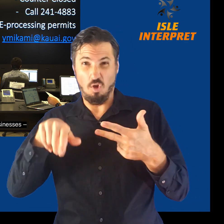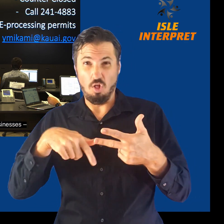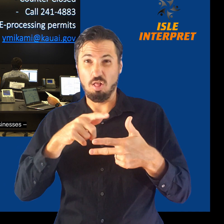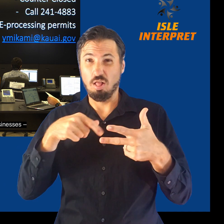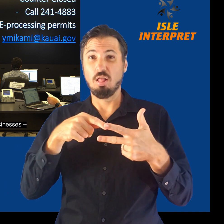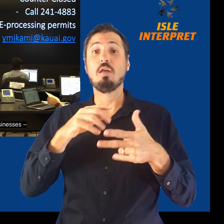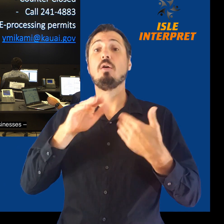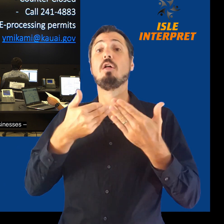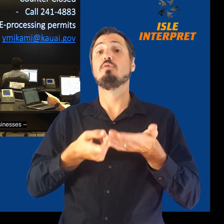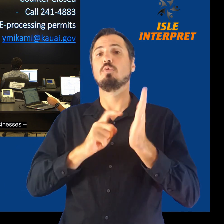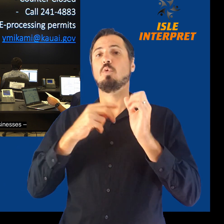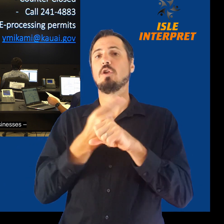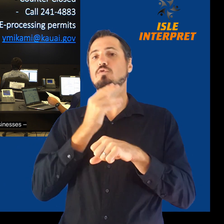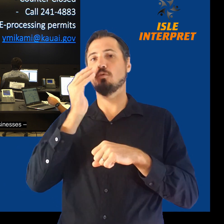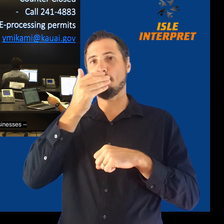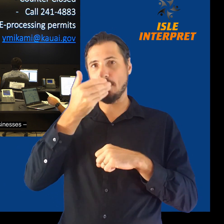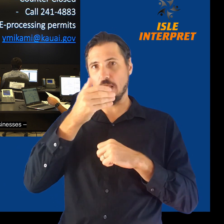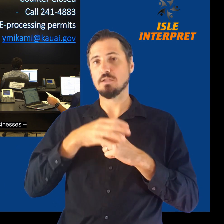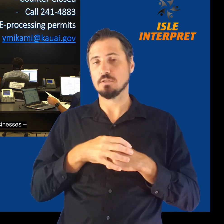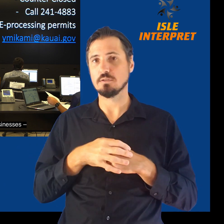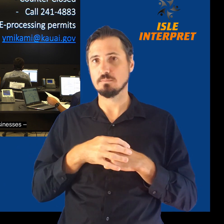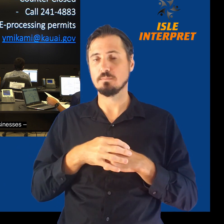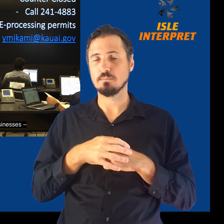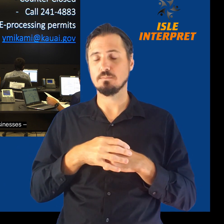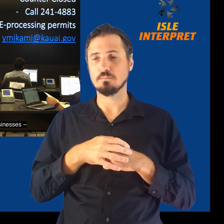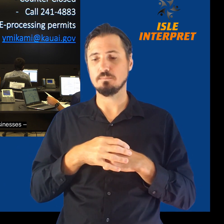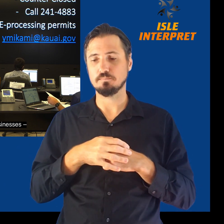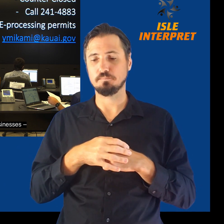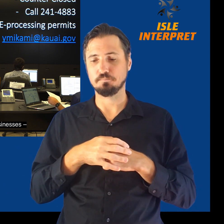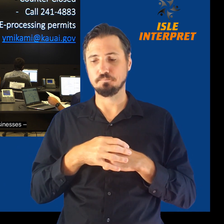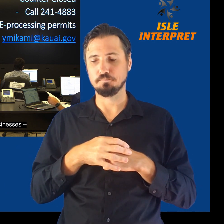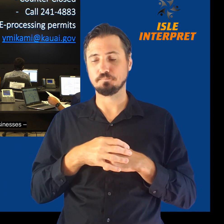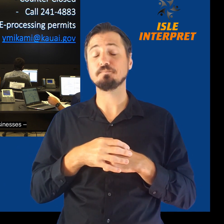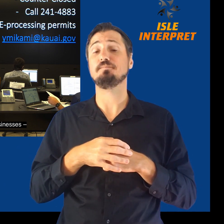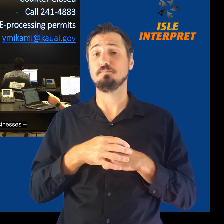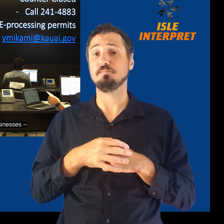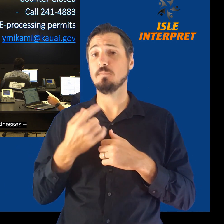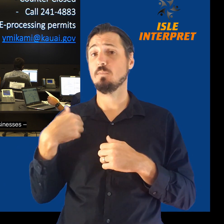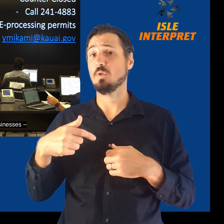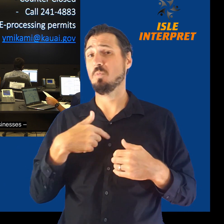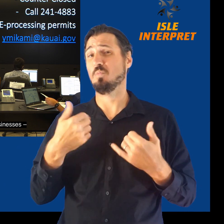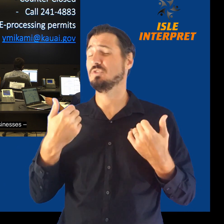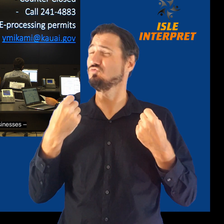Additionally, we strongly recommend that all businesses –